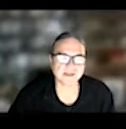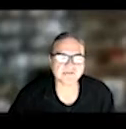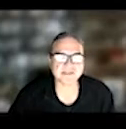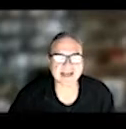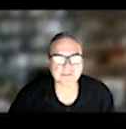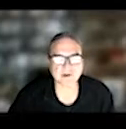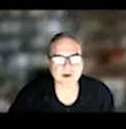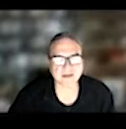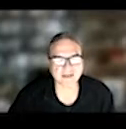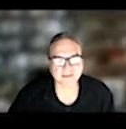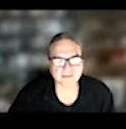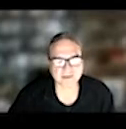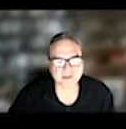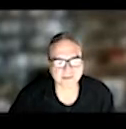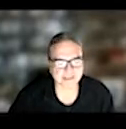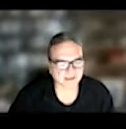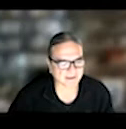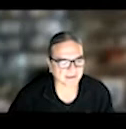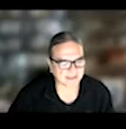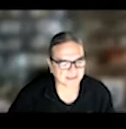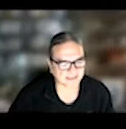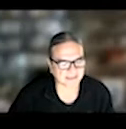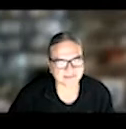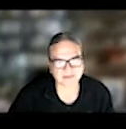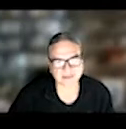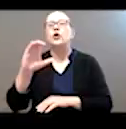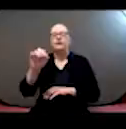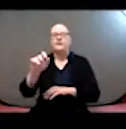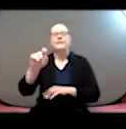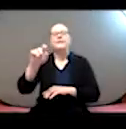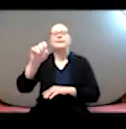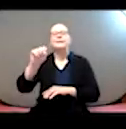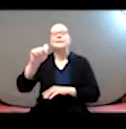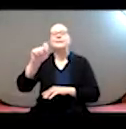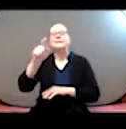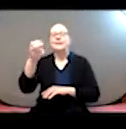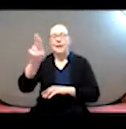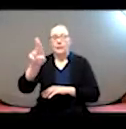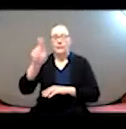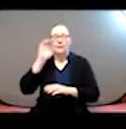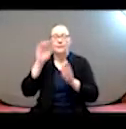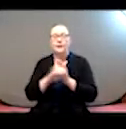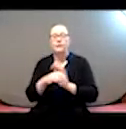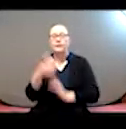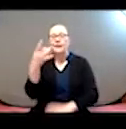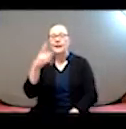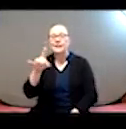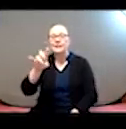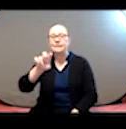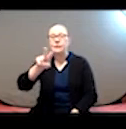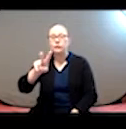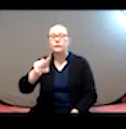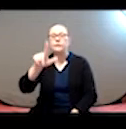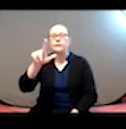Chief Stabber and this picture was taken in 1872 and he was one of the Lakota and Dakota Chiefs